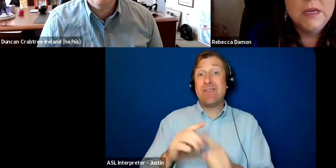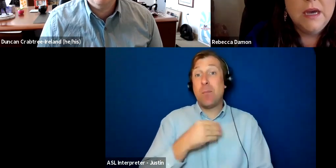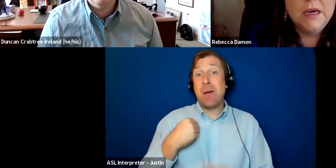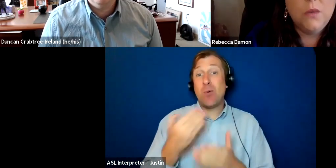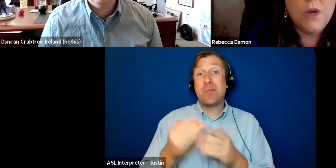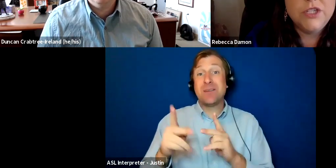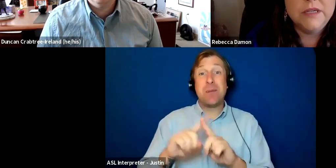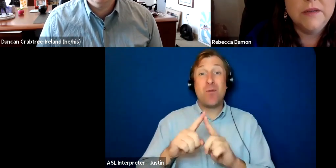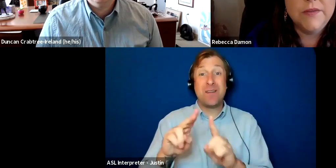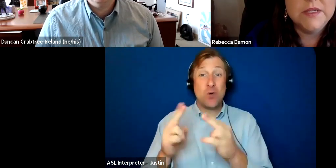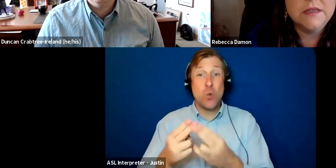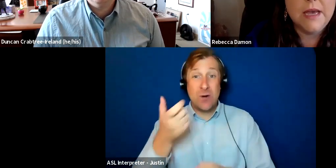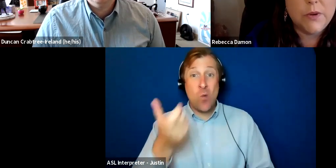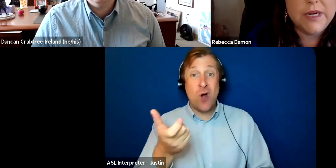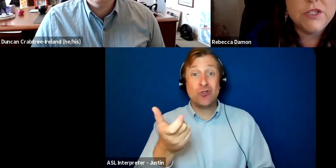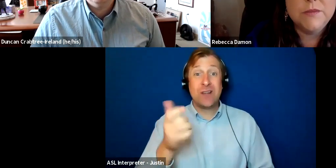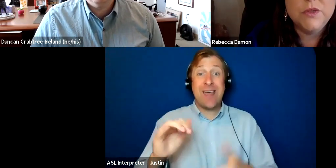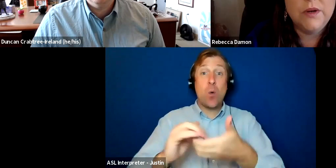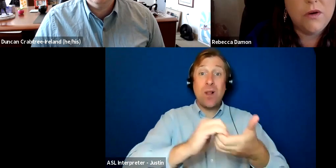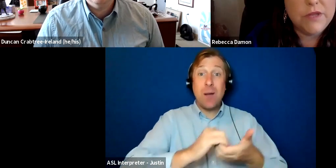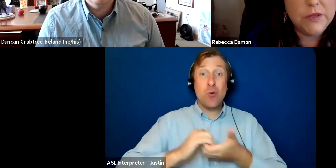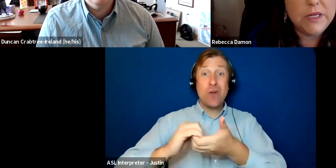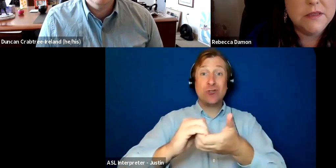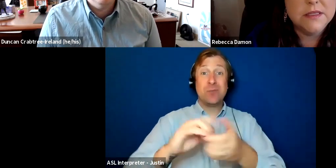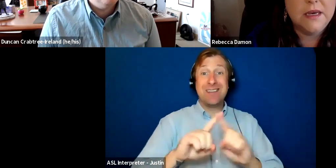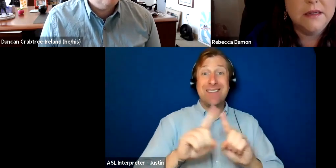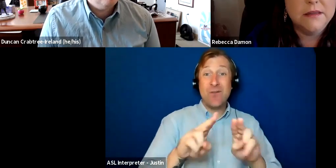watching that this collaboration between all the unions'